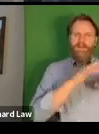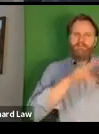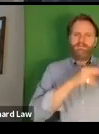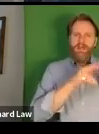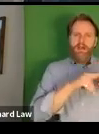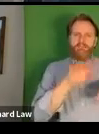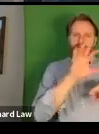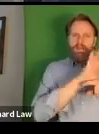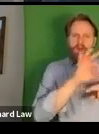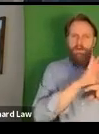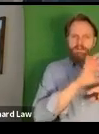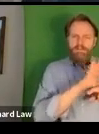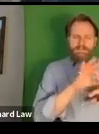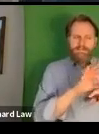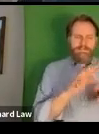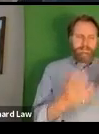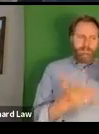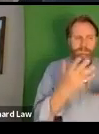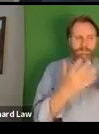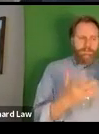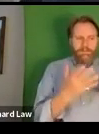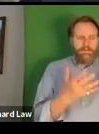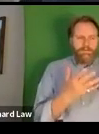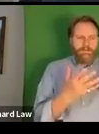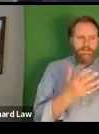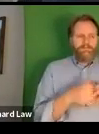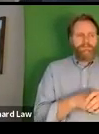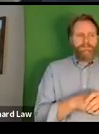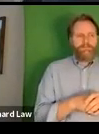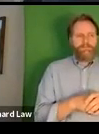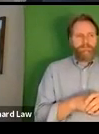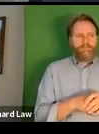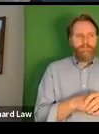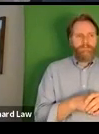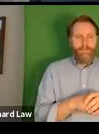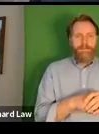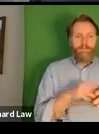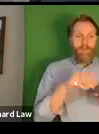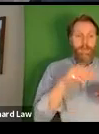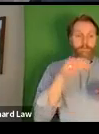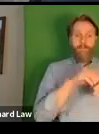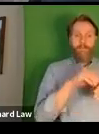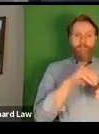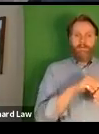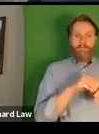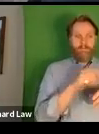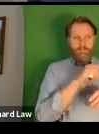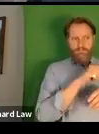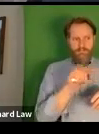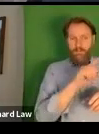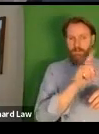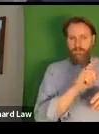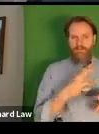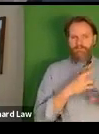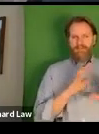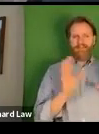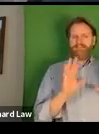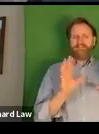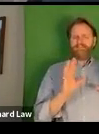in the Home Office group is a reporting tool where members are feeling the the health and safety or the social distancing isn't working and they can